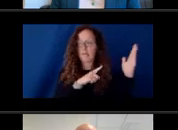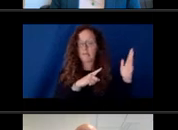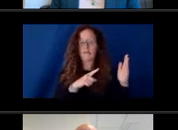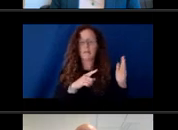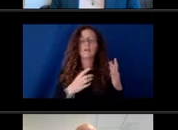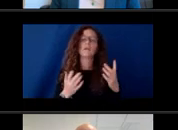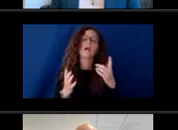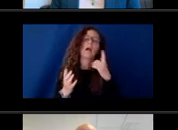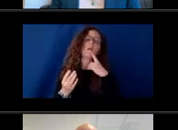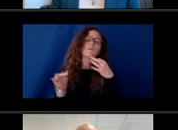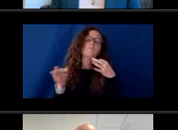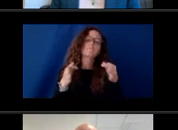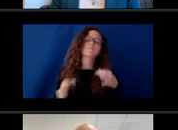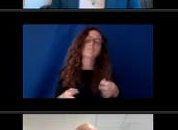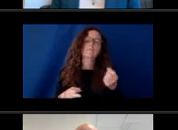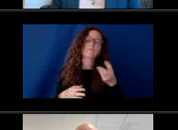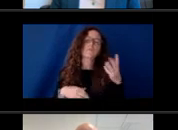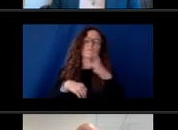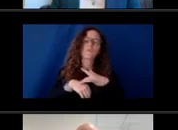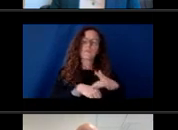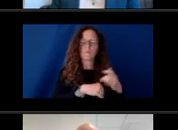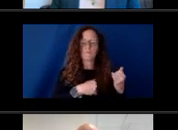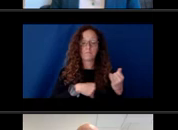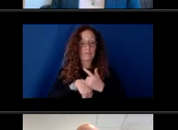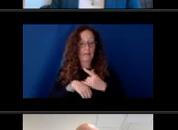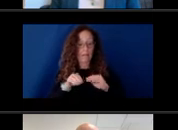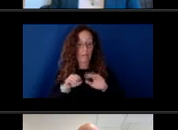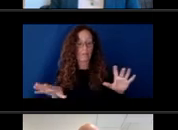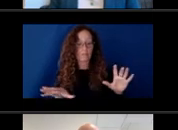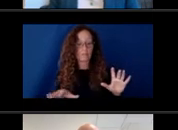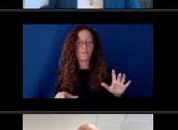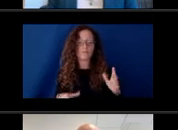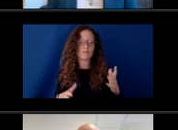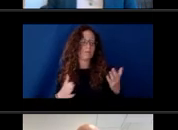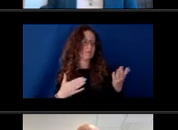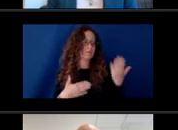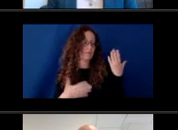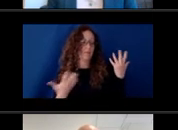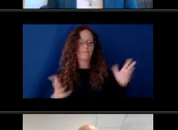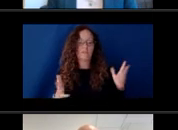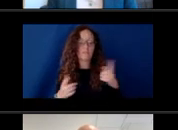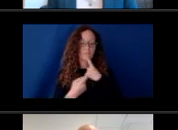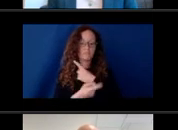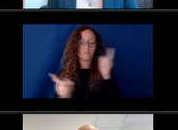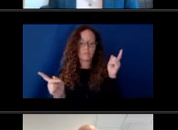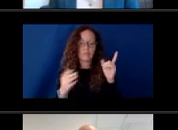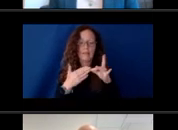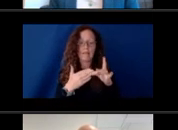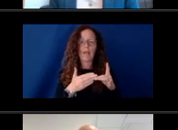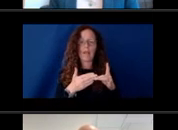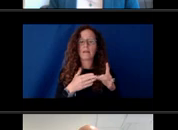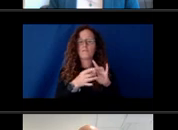so when we announced earlier today our guidance around heat that is attached to HeatRisk, there is